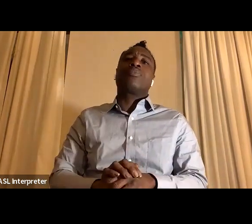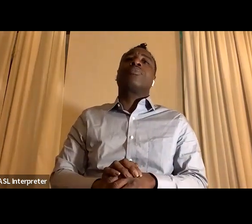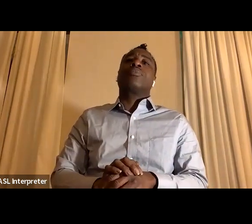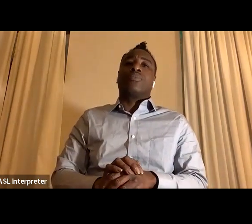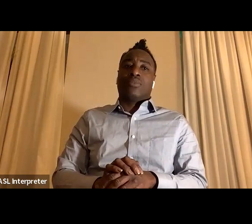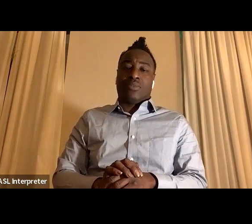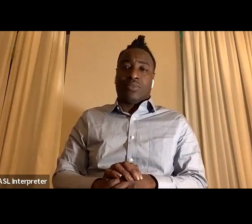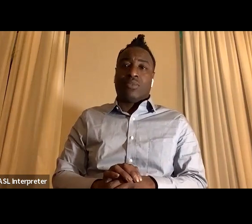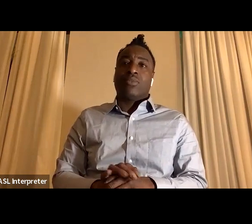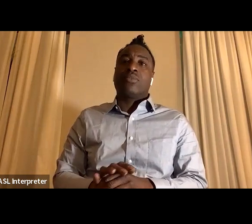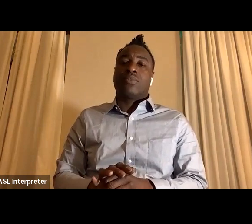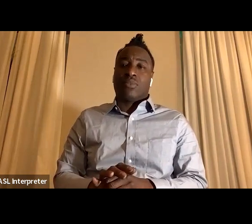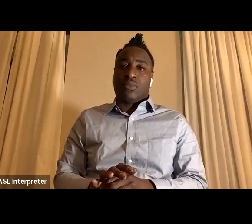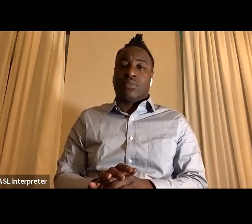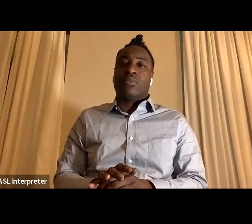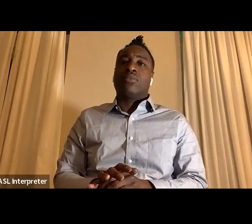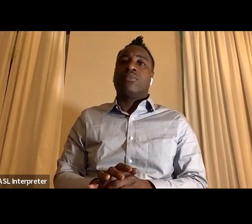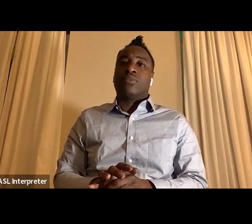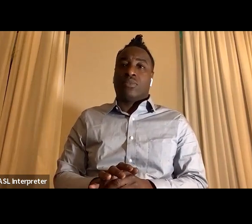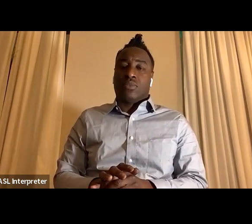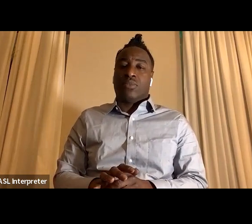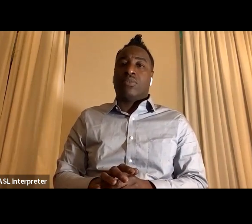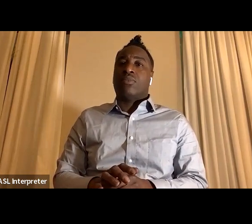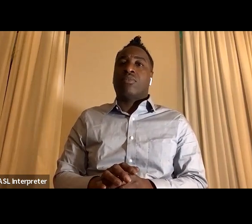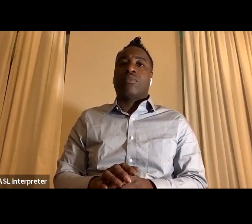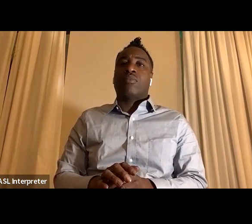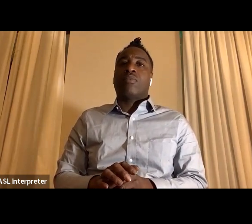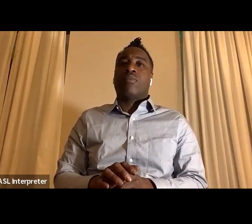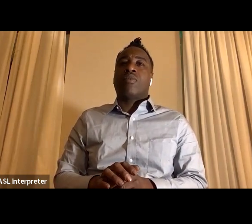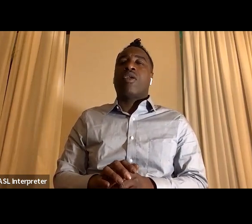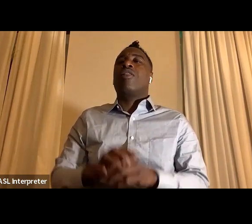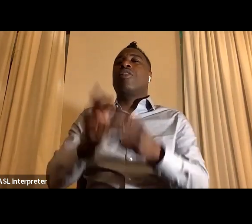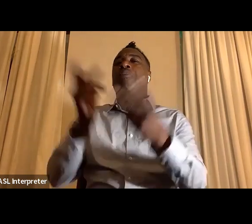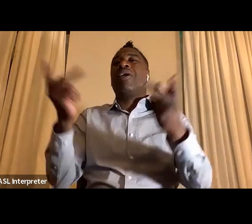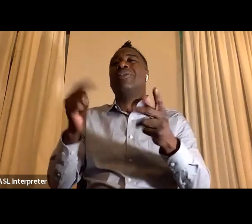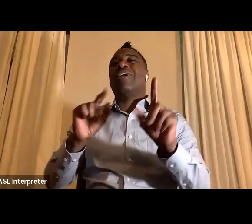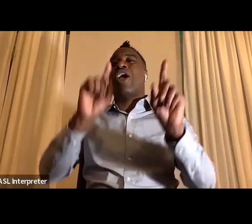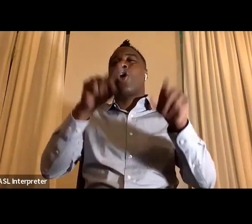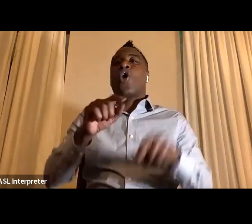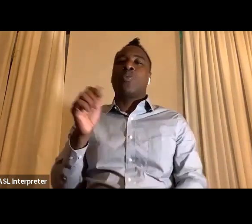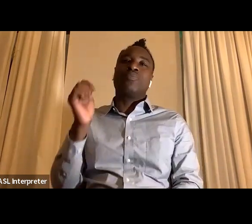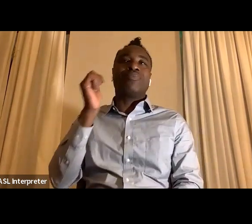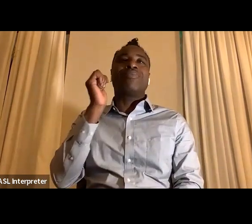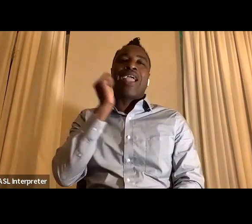the common roots that I go, that I take the stuff because I always see them at the same people.